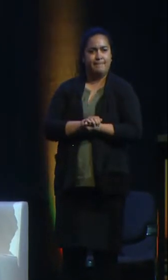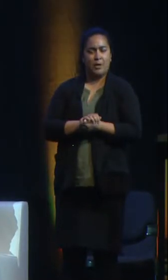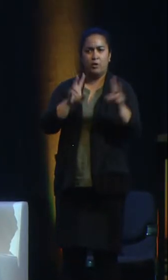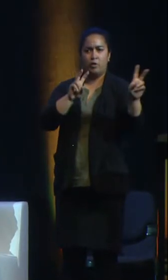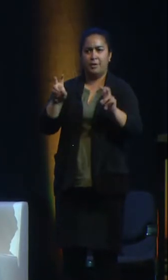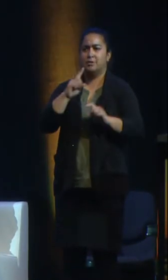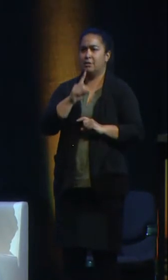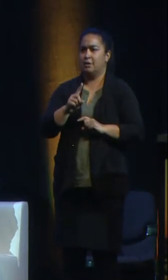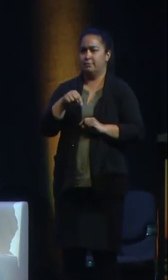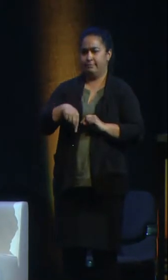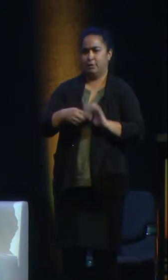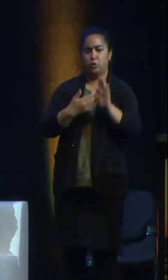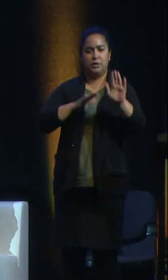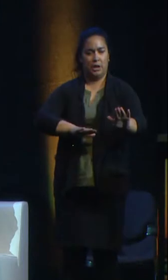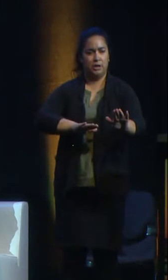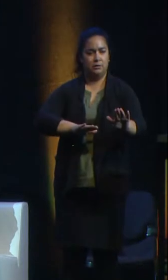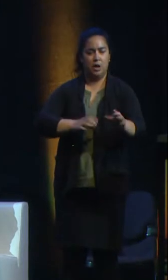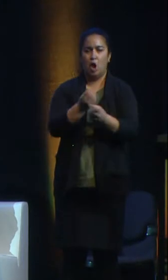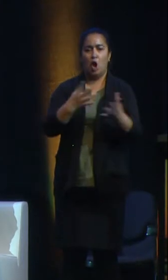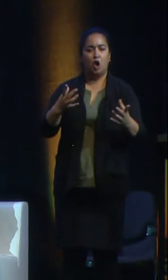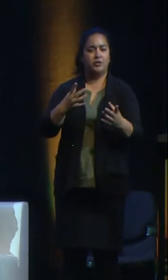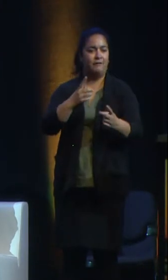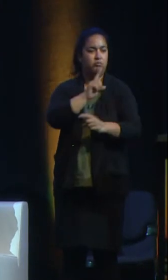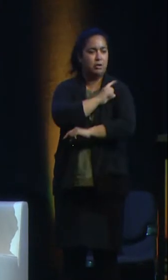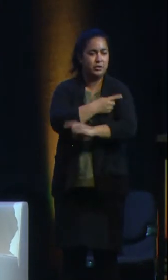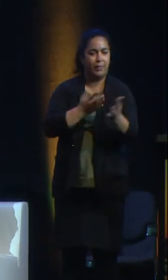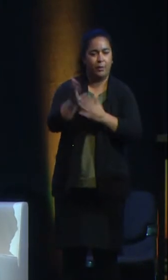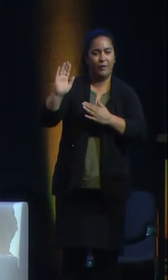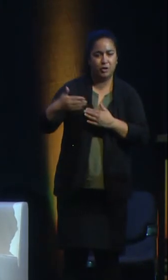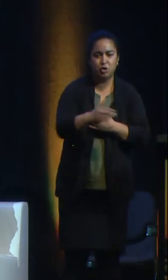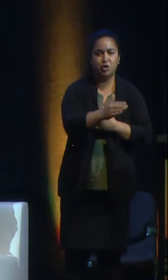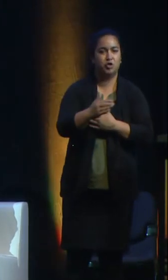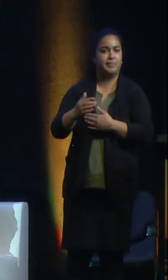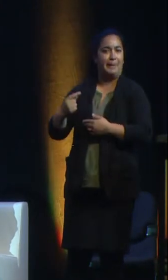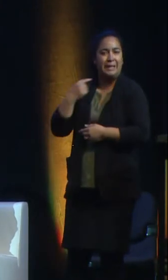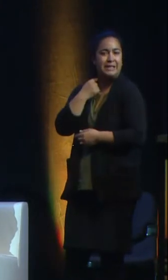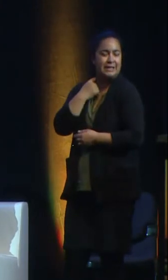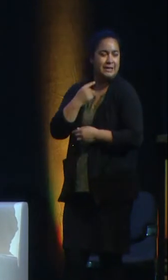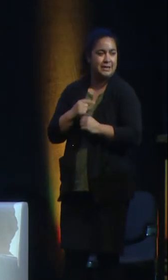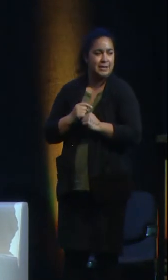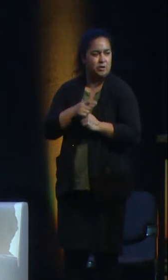do generate a lot of protein through fish and meat, and people are very interested in